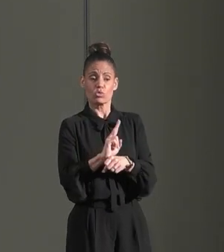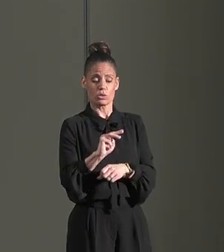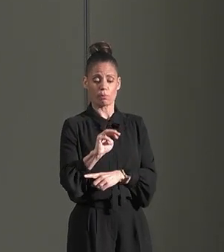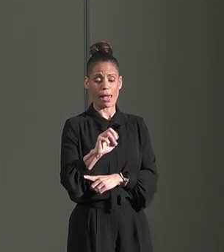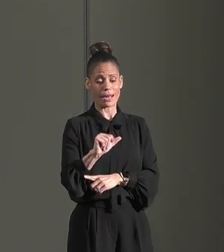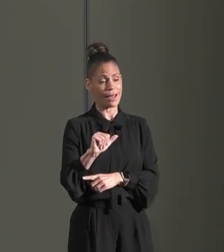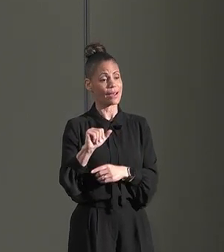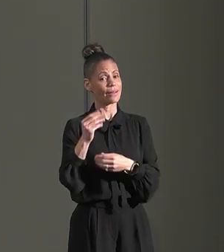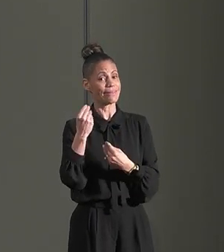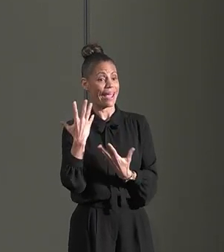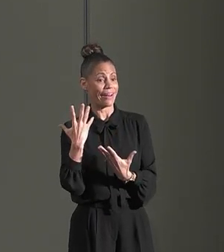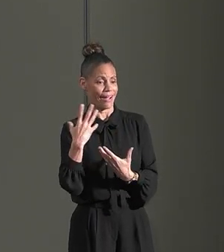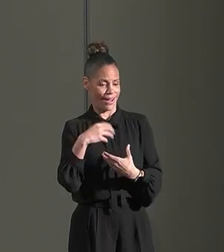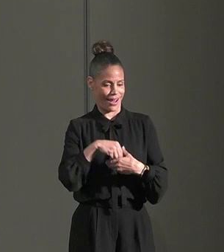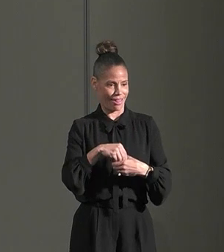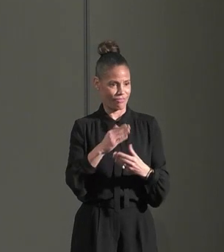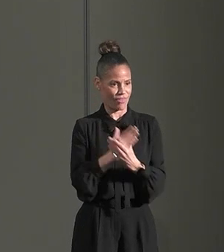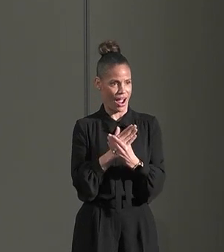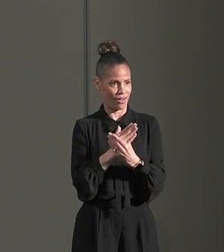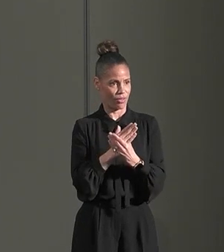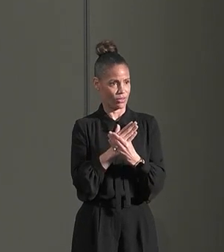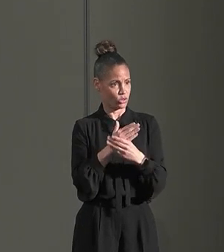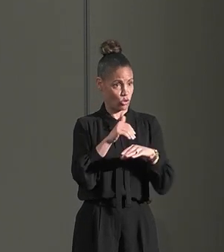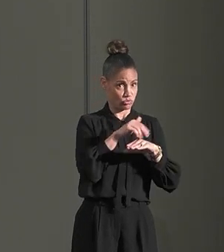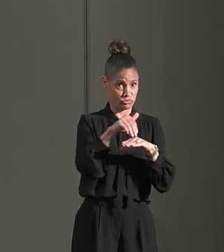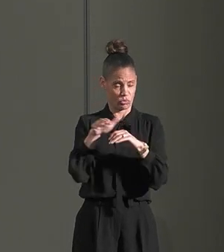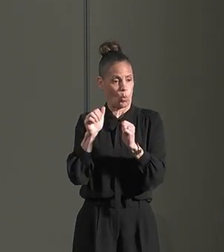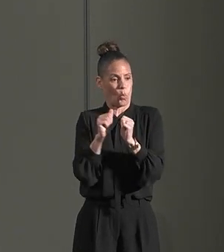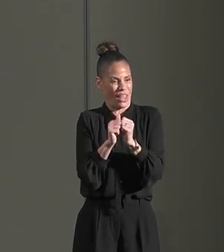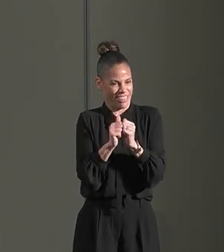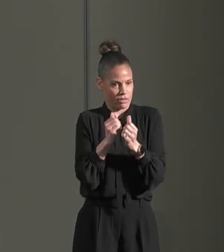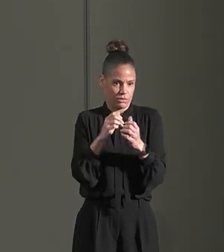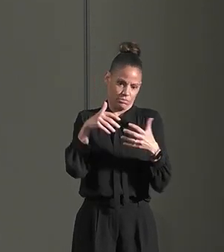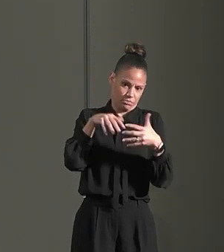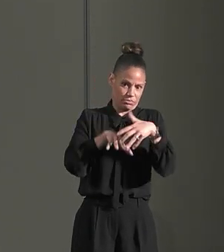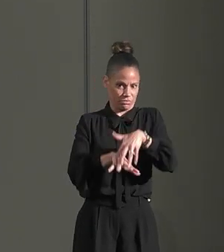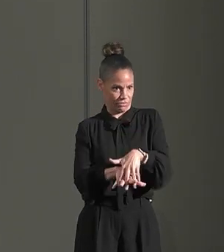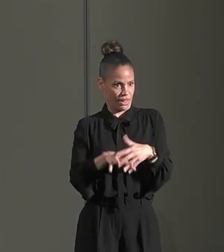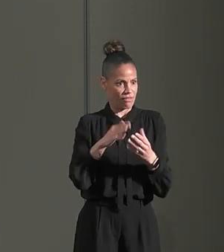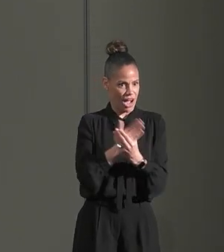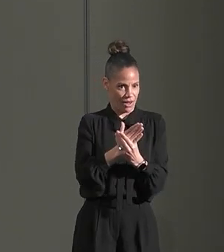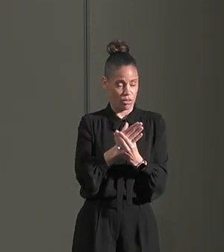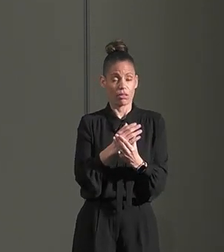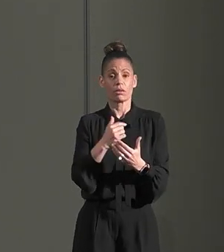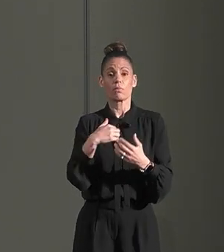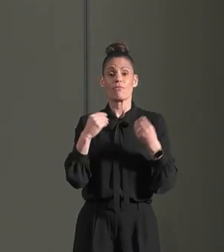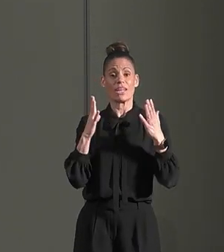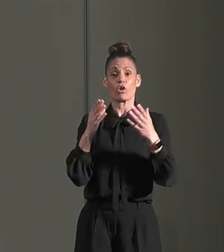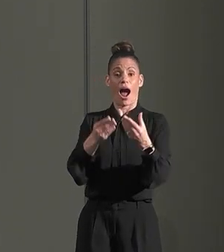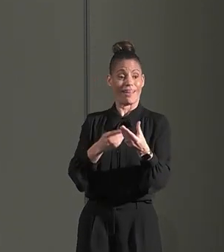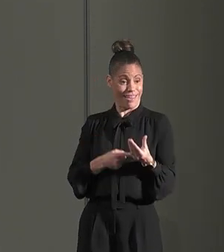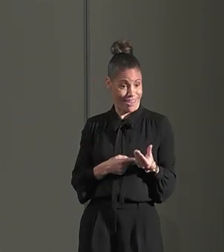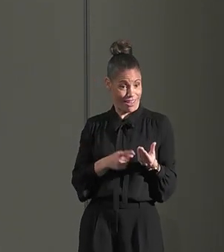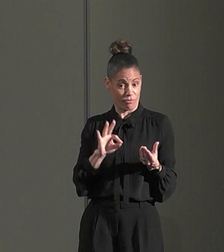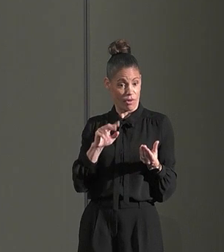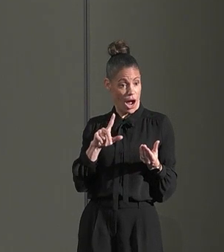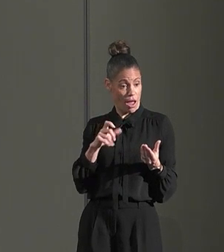it inside the file so it travels with the file. I get that file. I know what the markup is. And